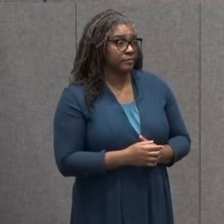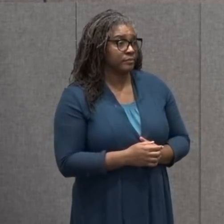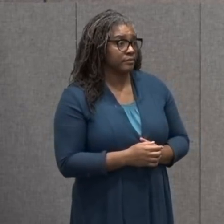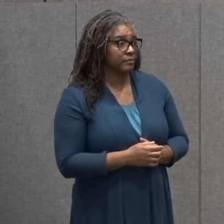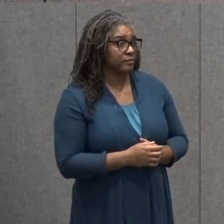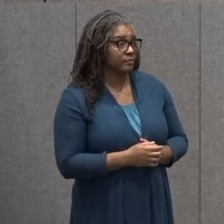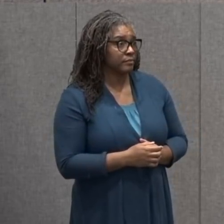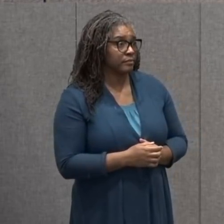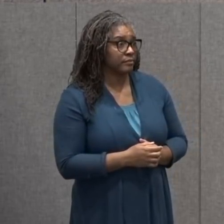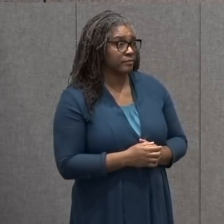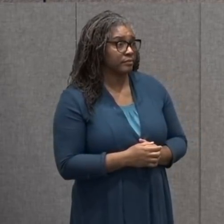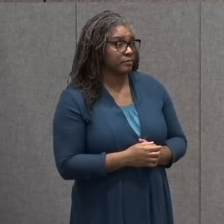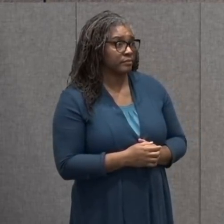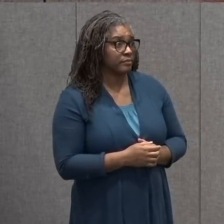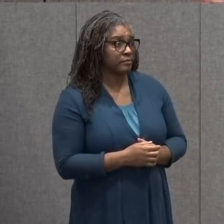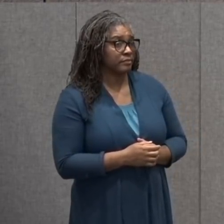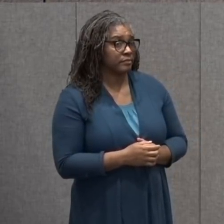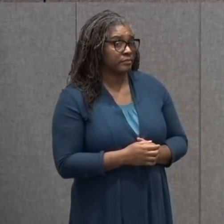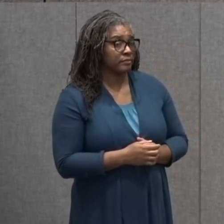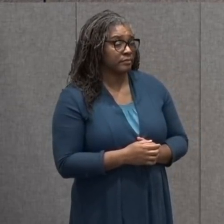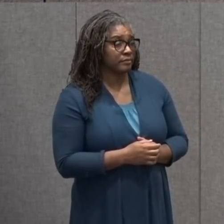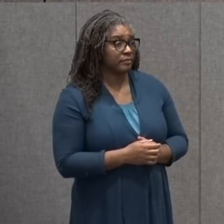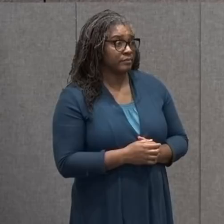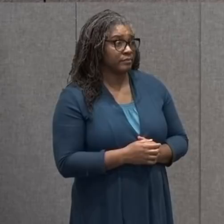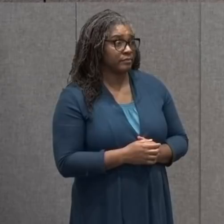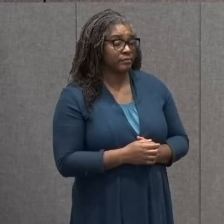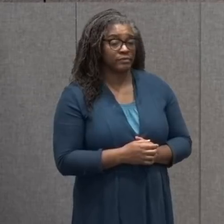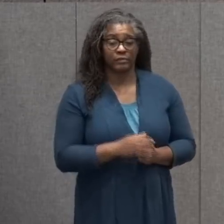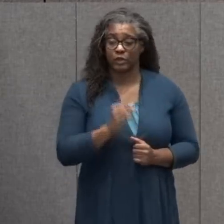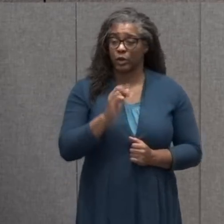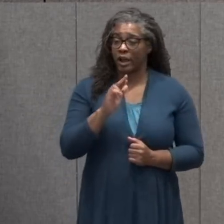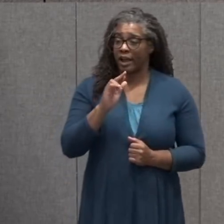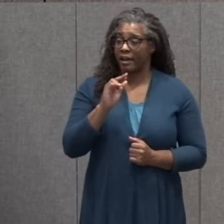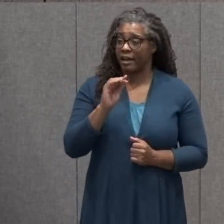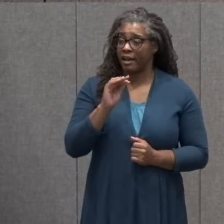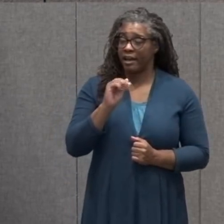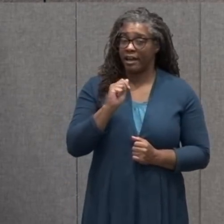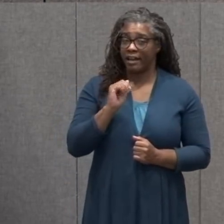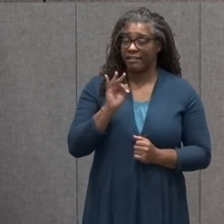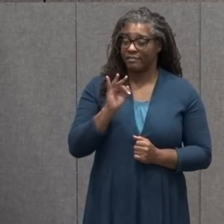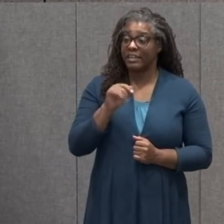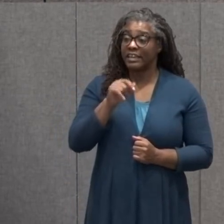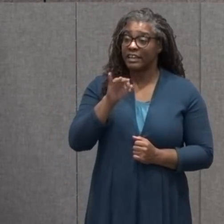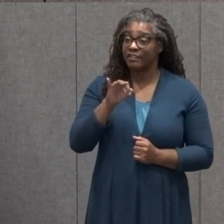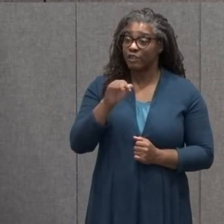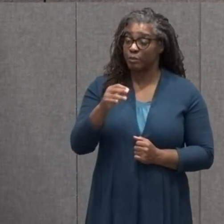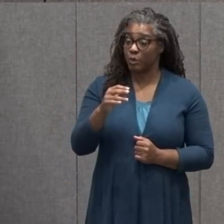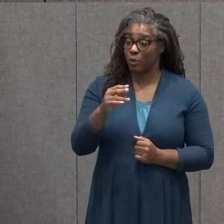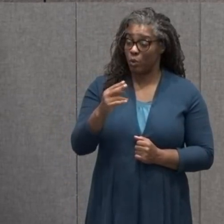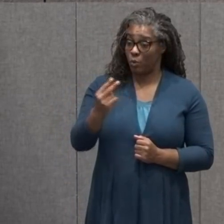[Ms. Craft] And you have been watching our show are gonna be really good at this because you're gonna have heard these words,